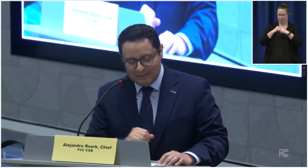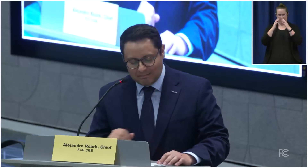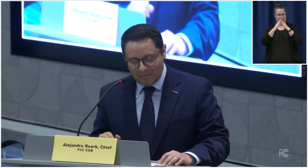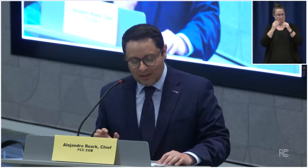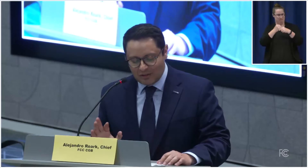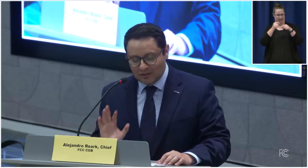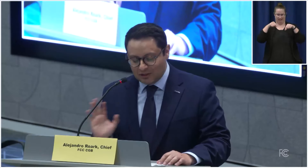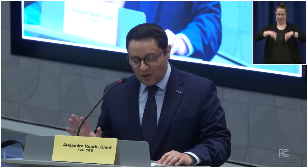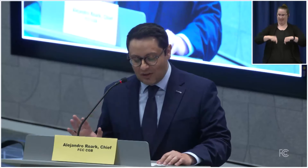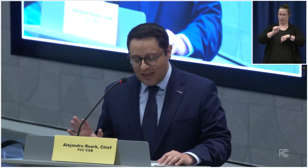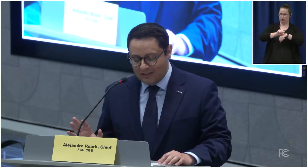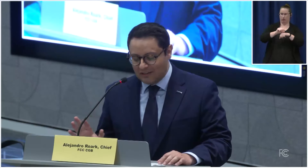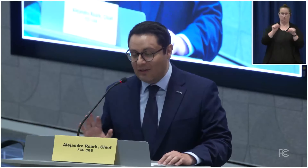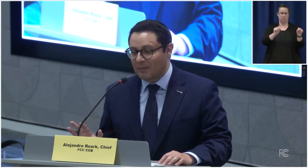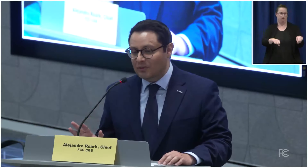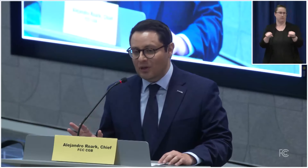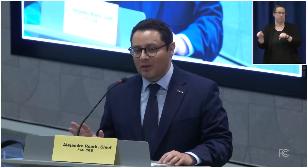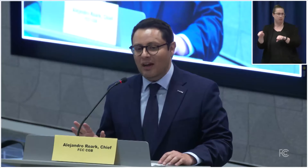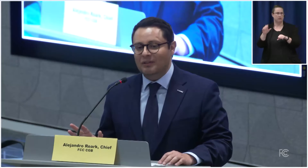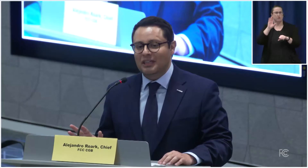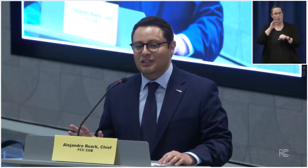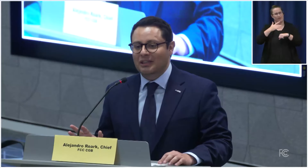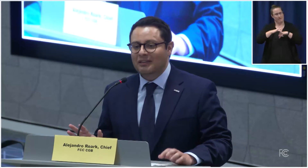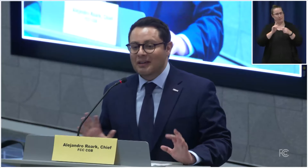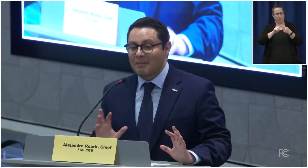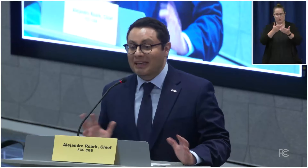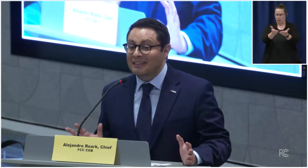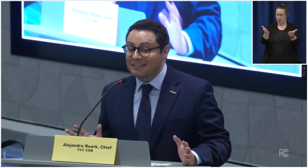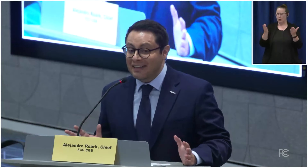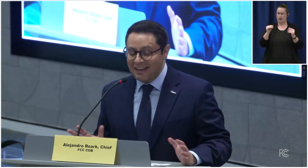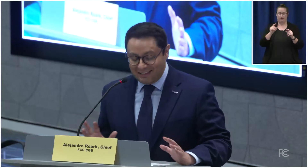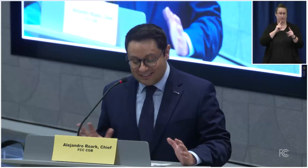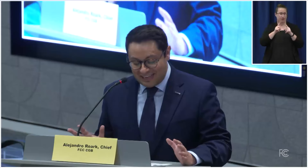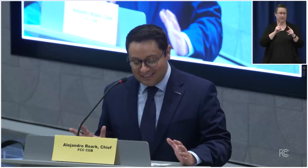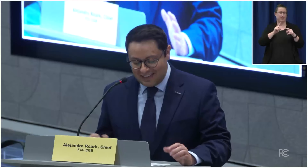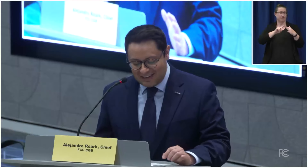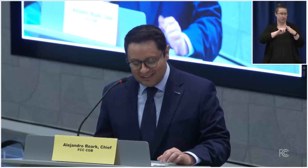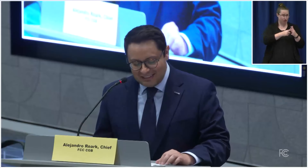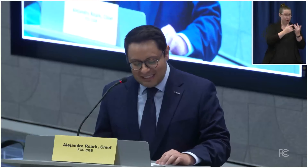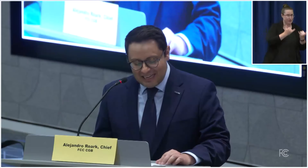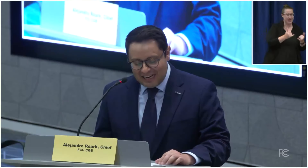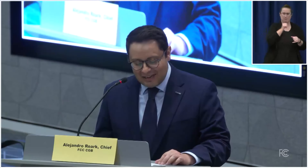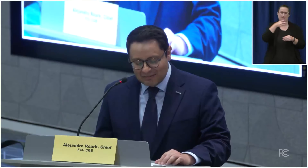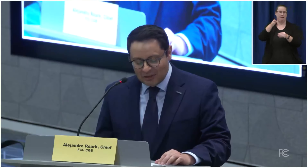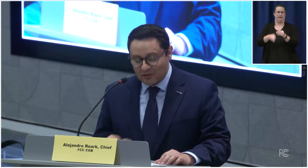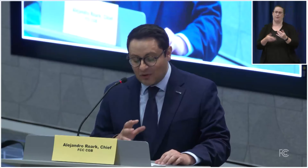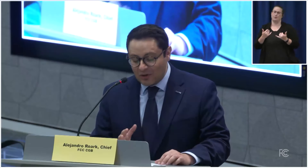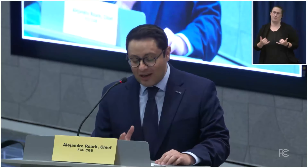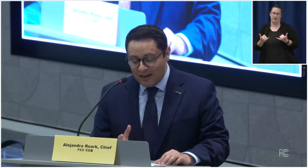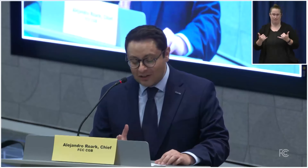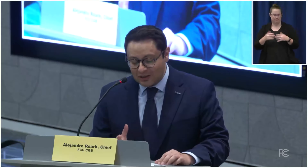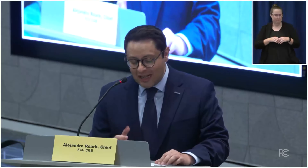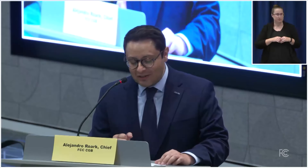OUR I.T. TEAMS, ALL OF OUR LEGAL TEAMS THAT HELP MAKE THIS POSSIBLE. SO JUST KNOW THAT THAT IS